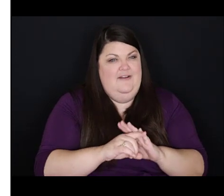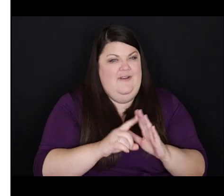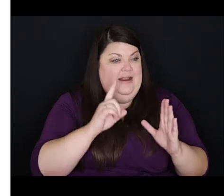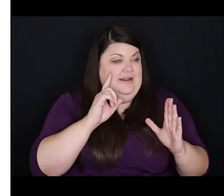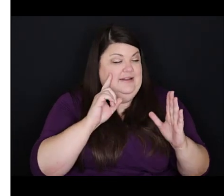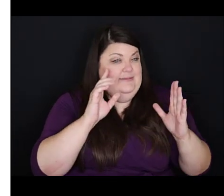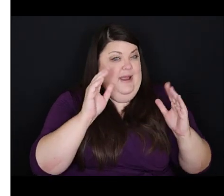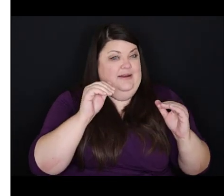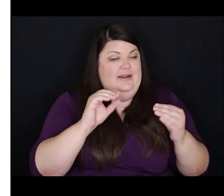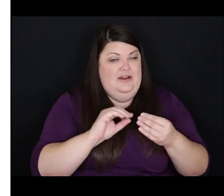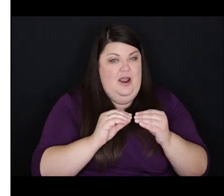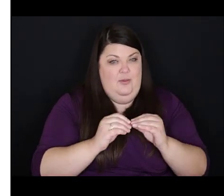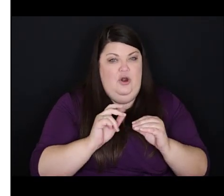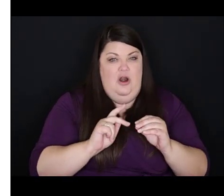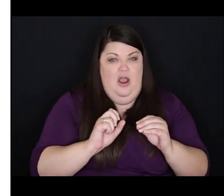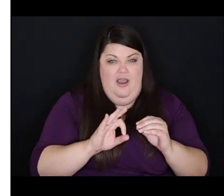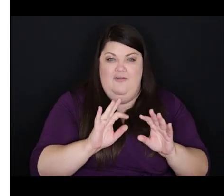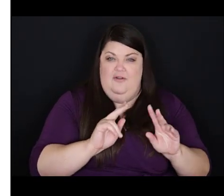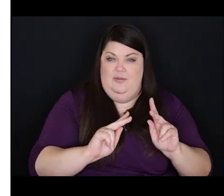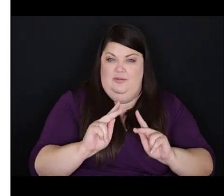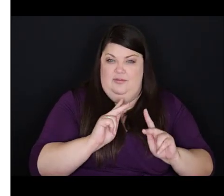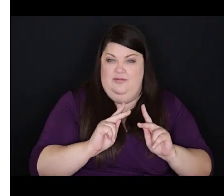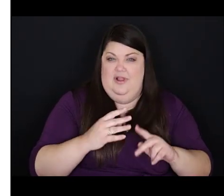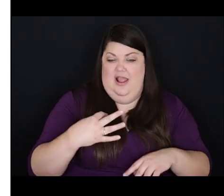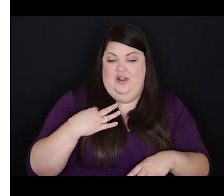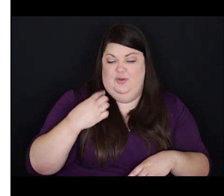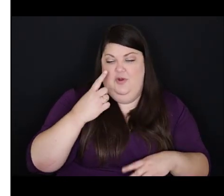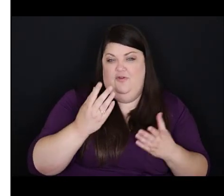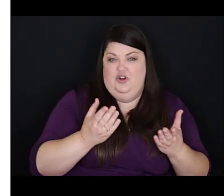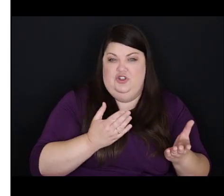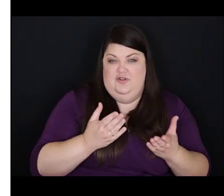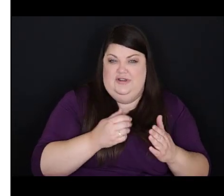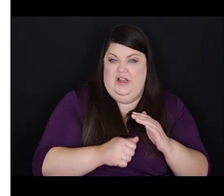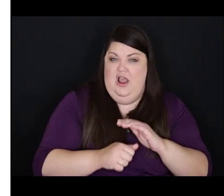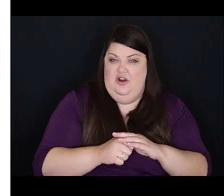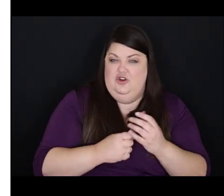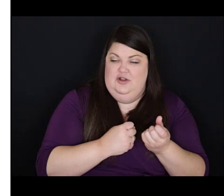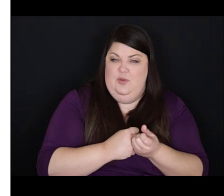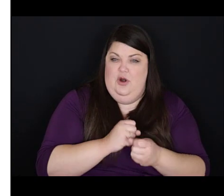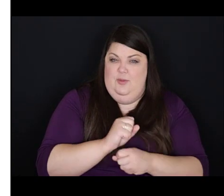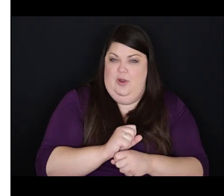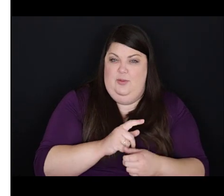eligible for services under the Supported Employment program, the number of individuals